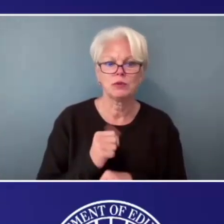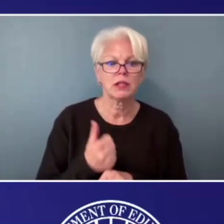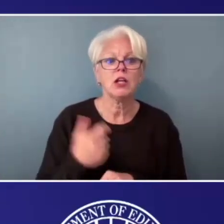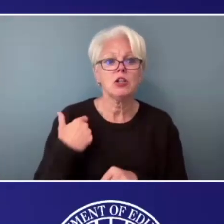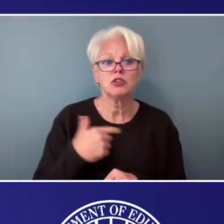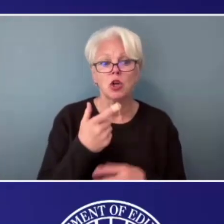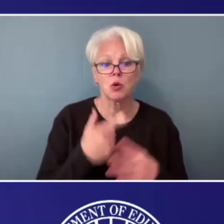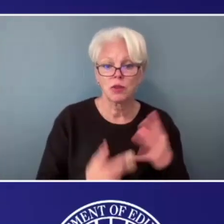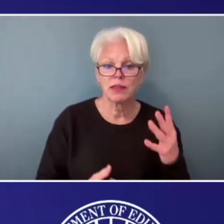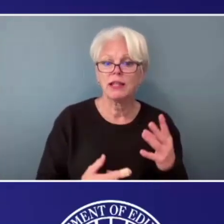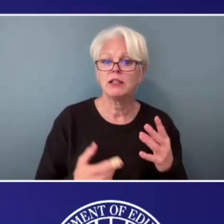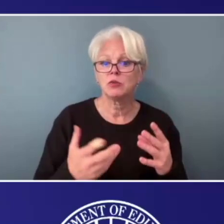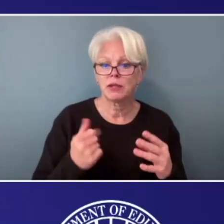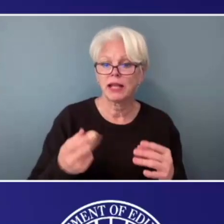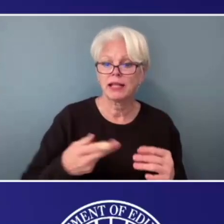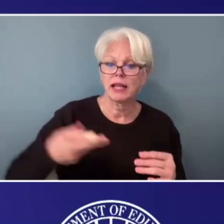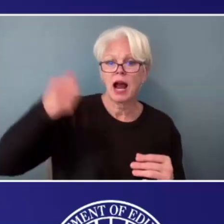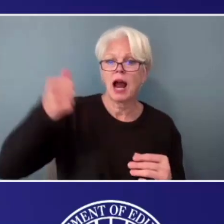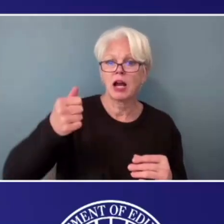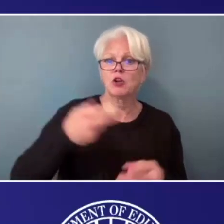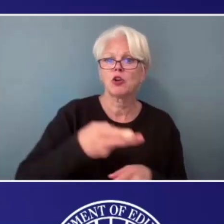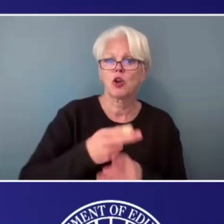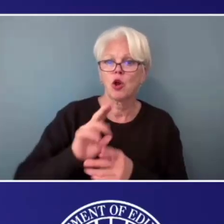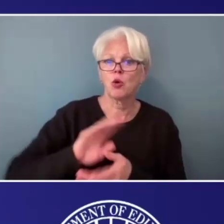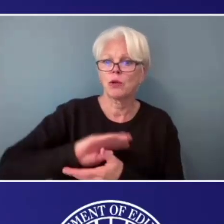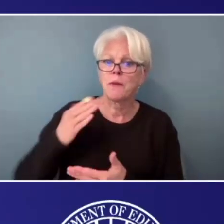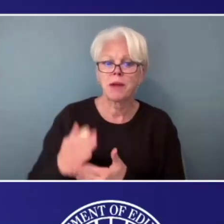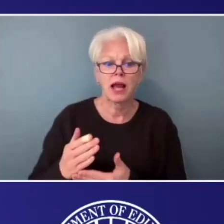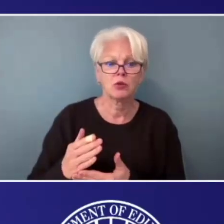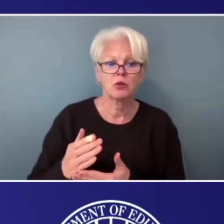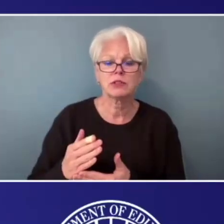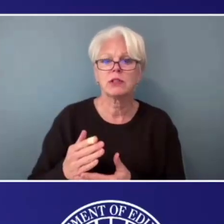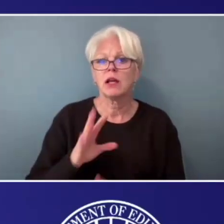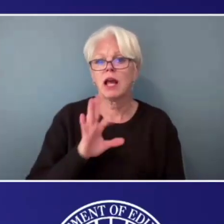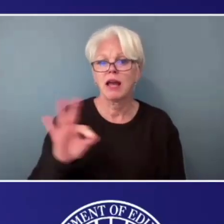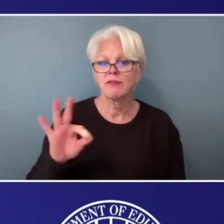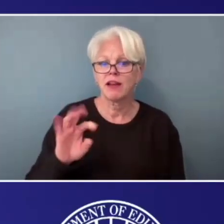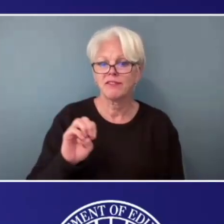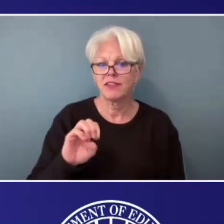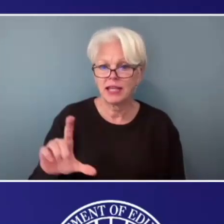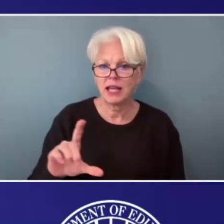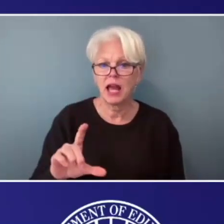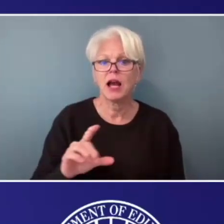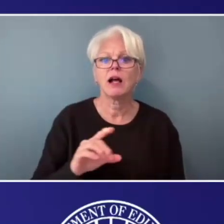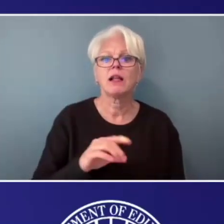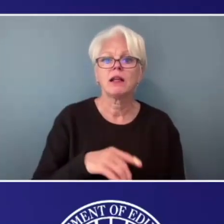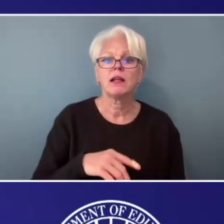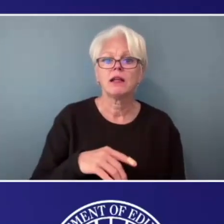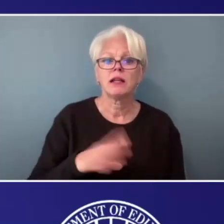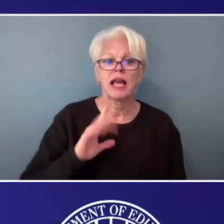high loan -- higher loan amounts were FFEL loans primarily in the beginning and then